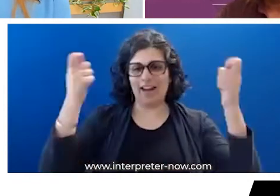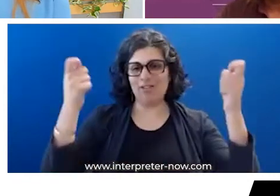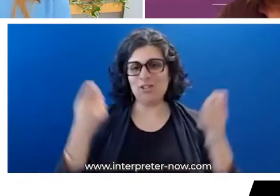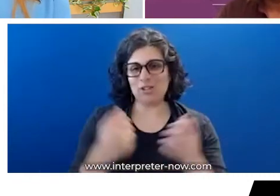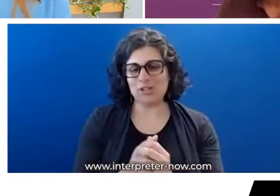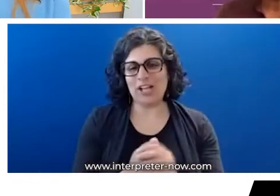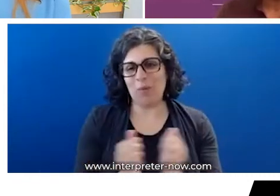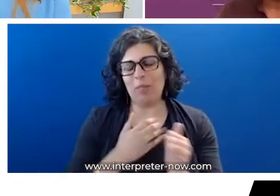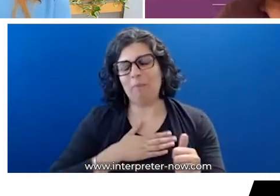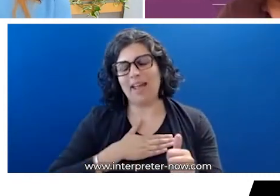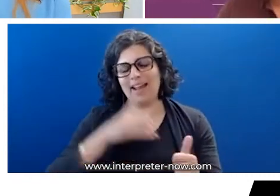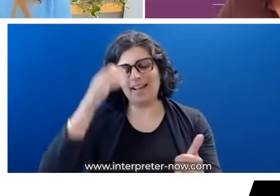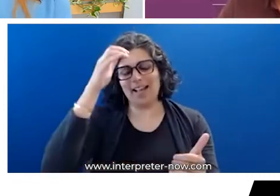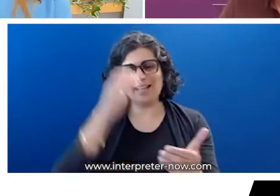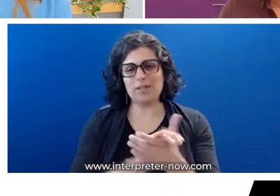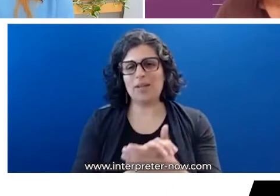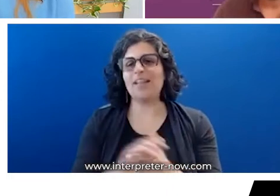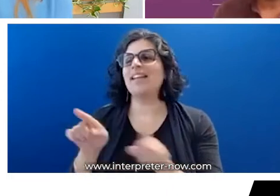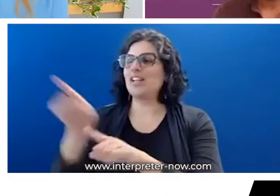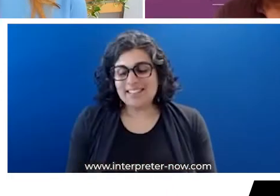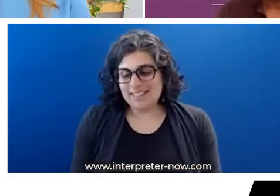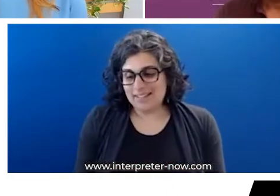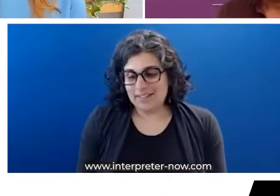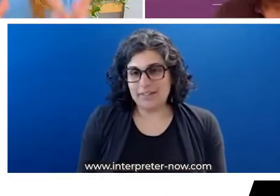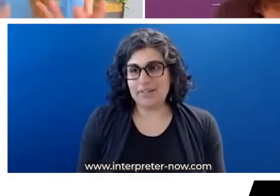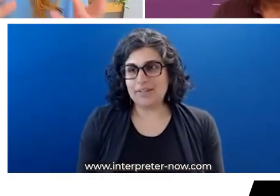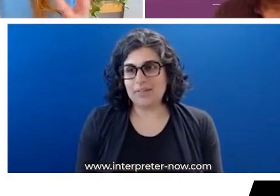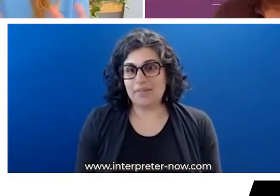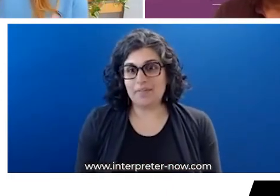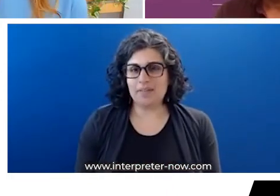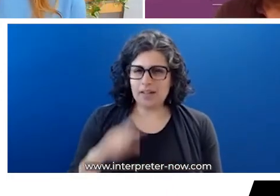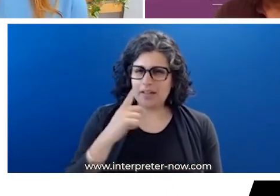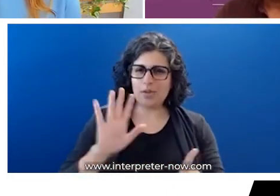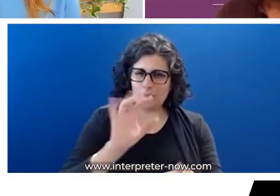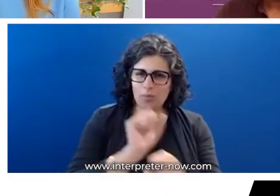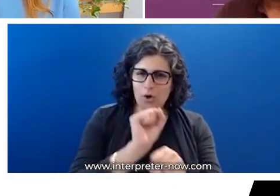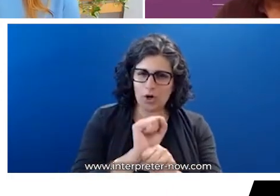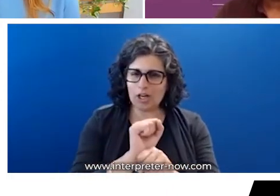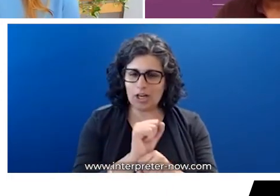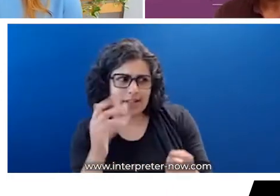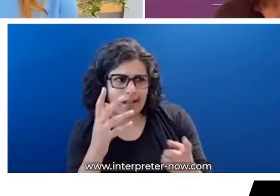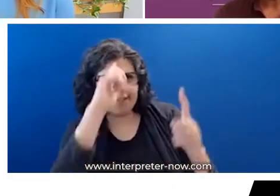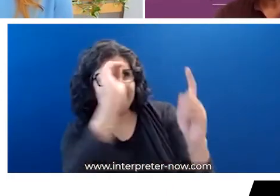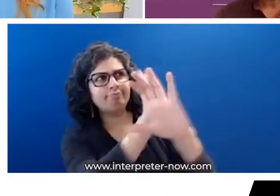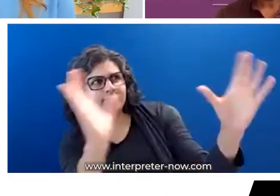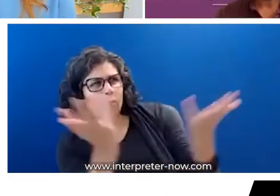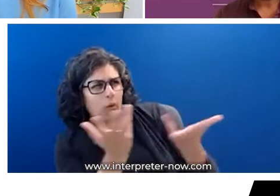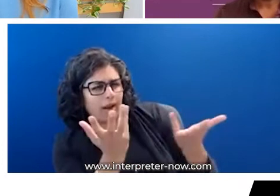I'm just glad to be here today, Melinda. Awesome. Can you share a bit about what your work is, what it looks like? Say a bit about your work.